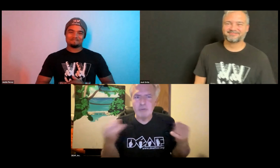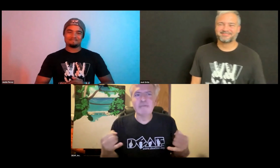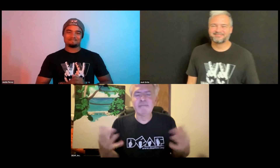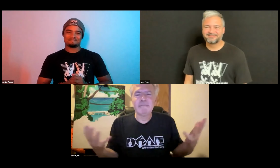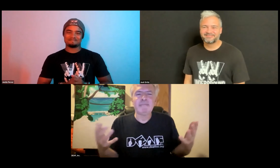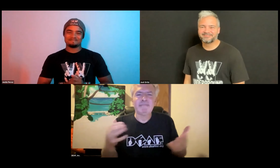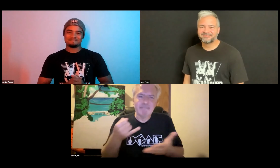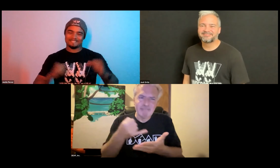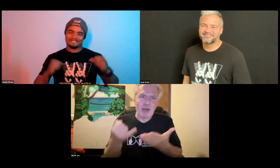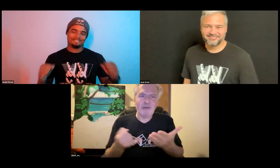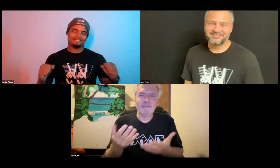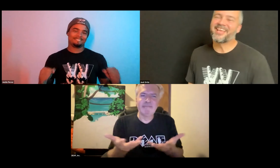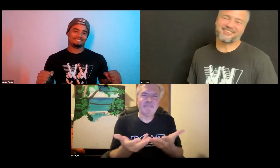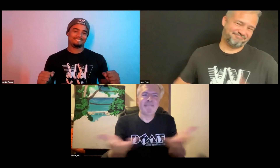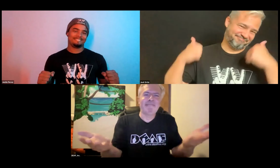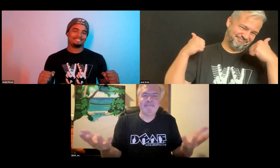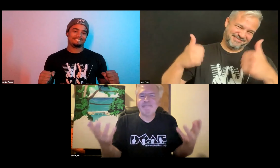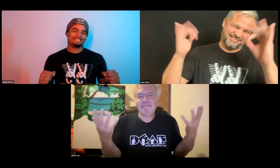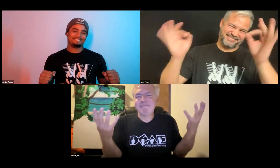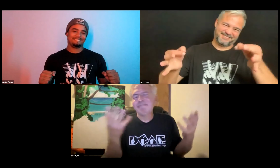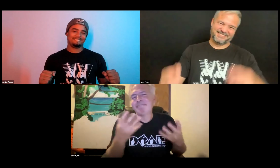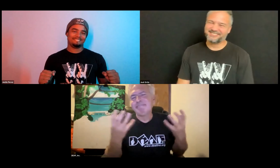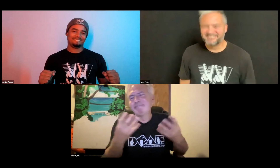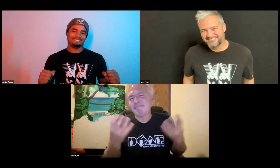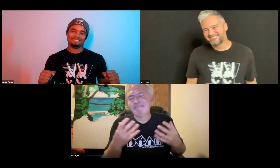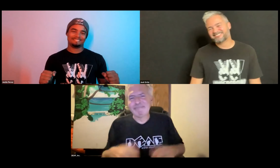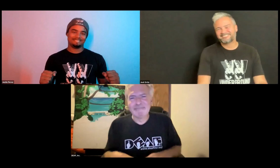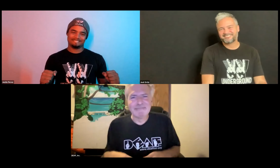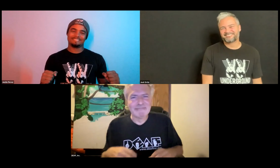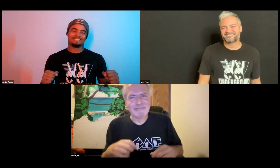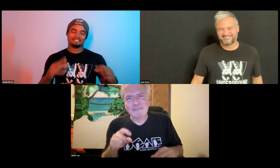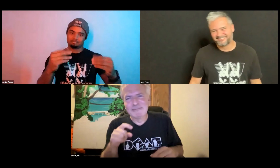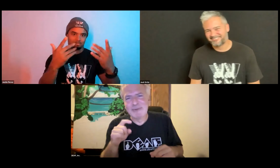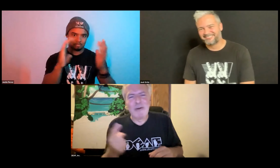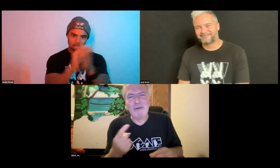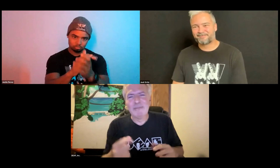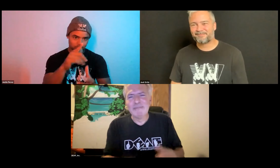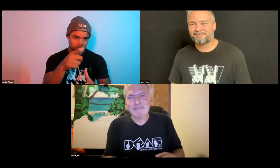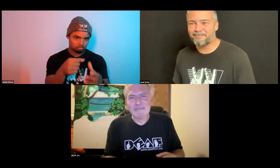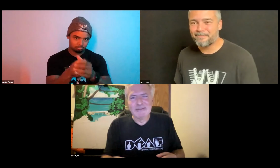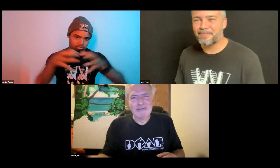Yes, that's definitely art!